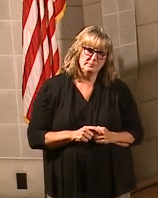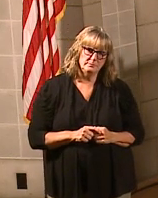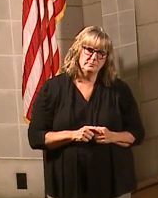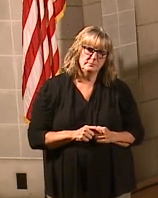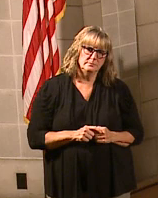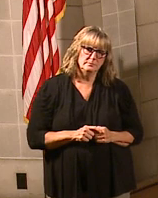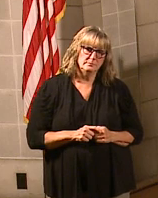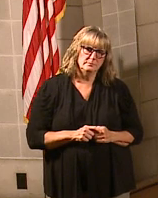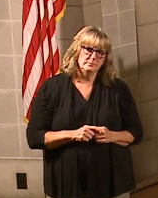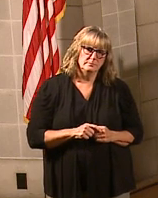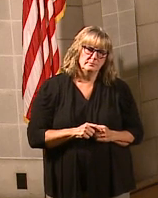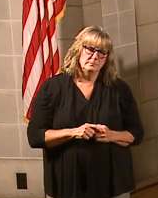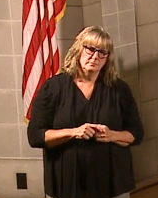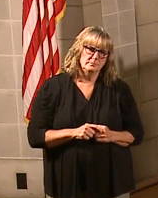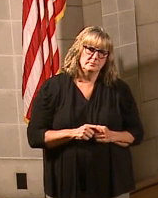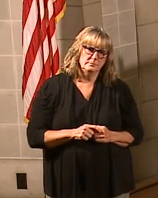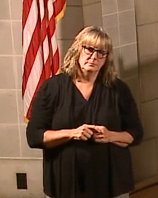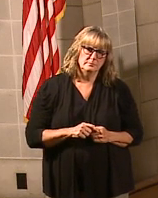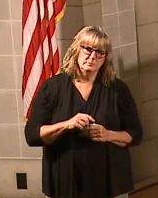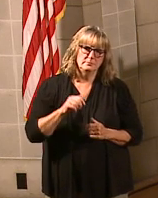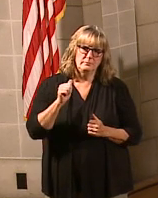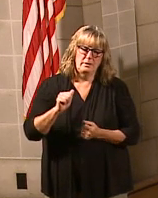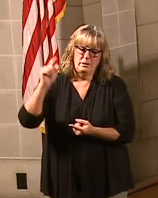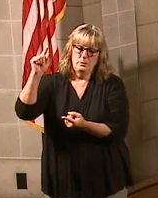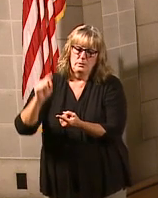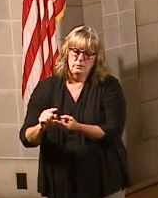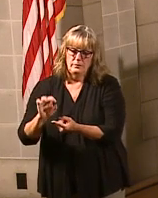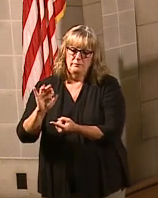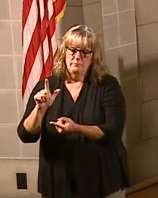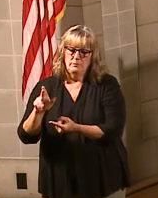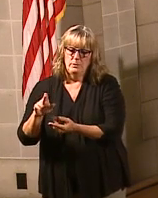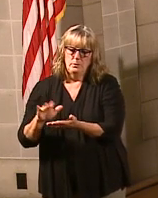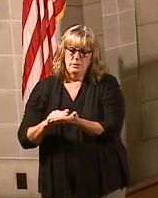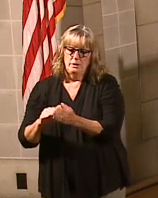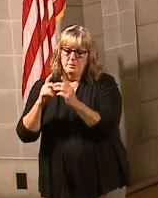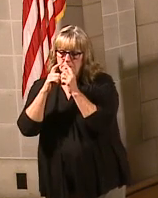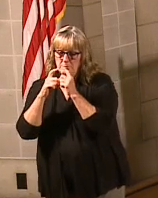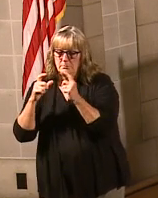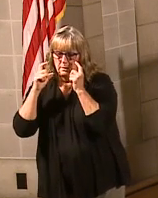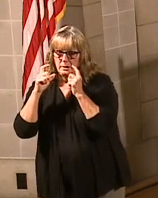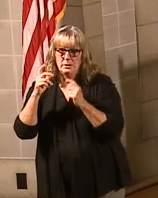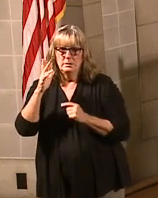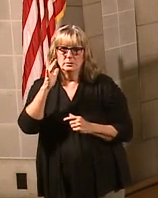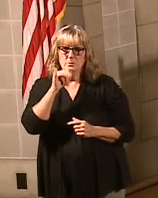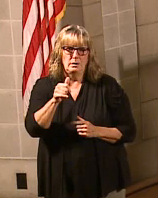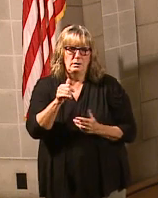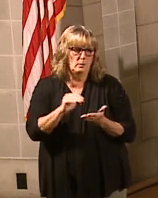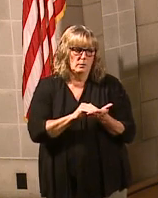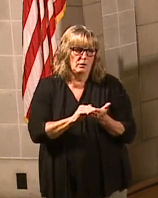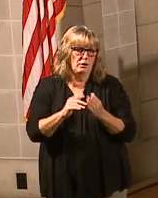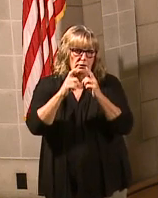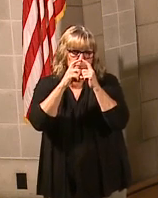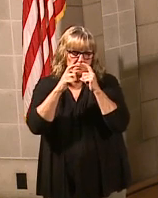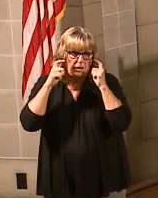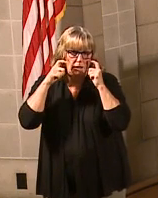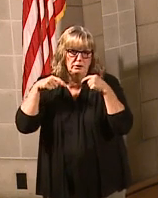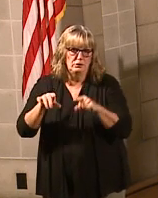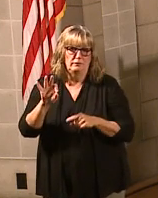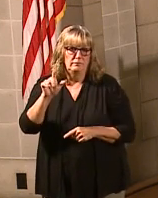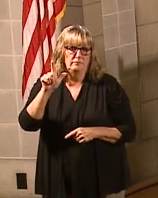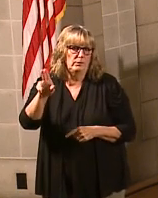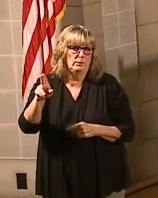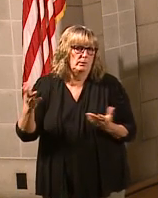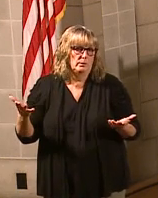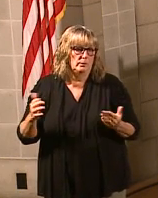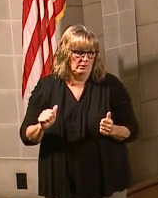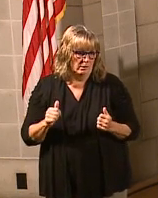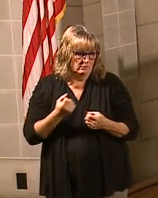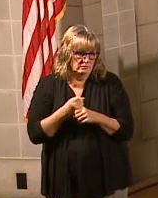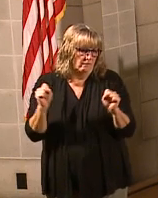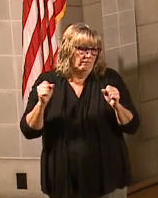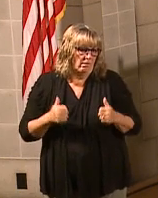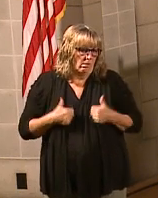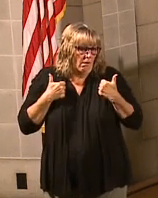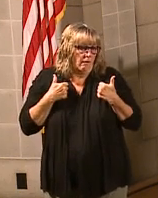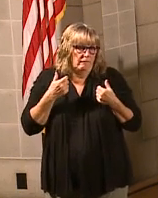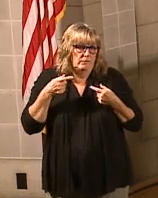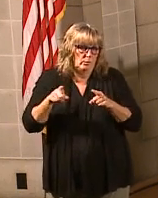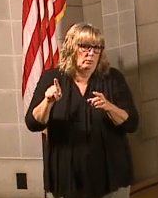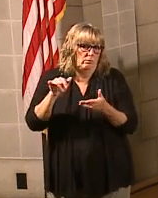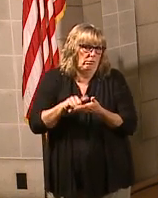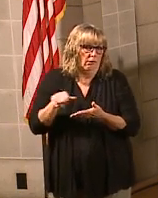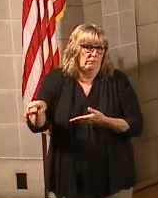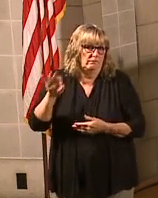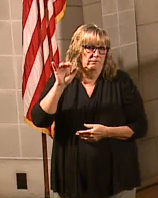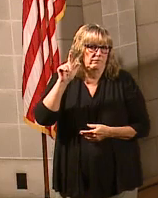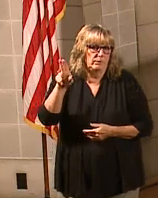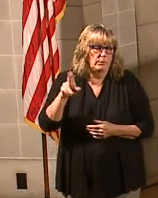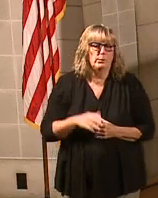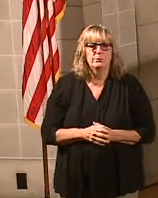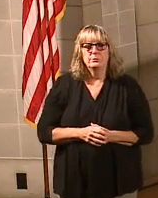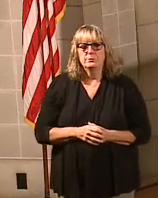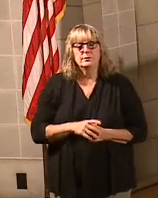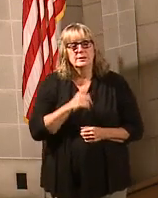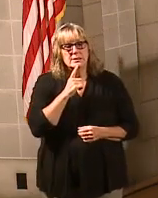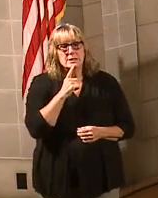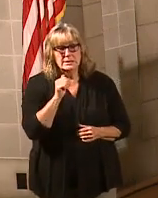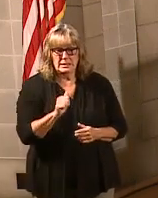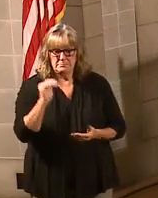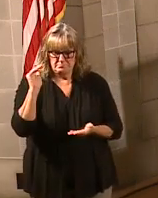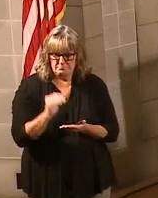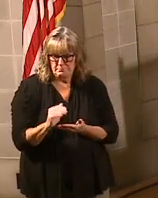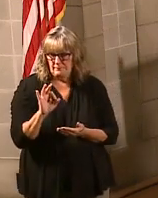PEOPLE.